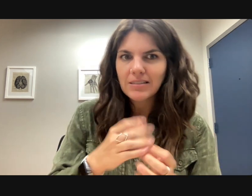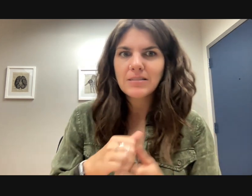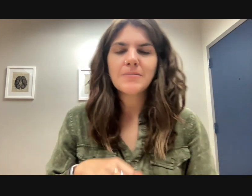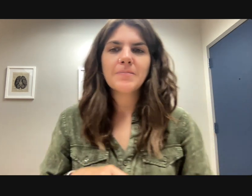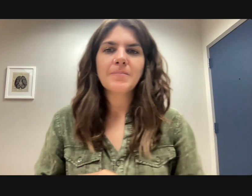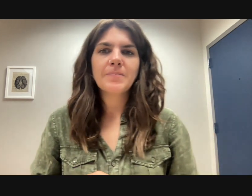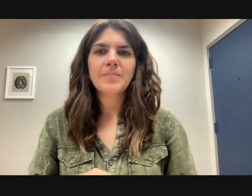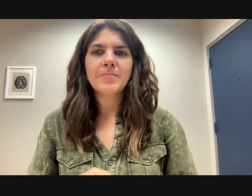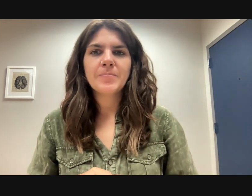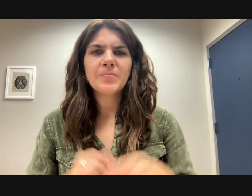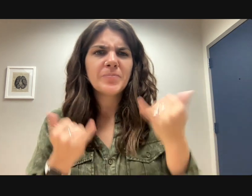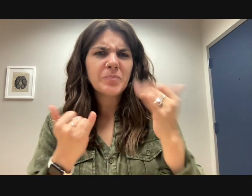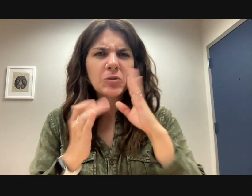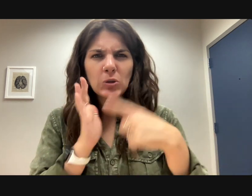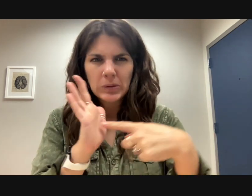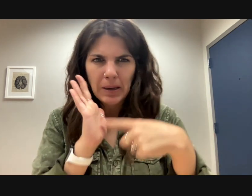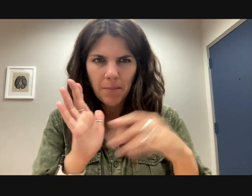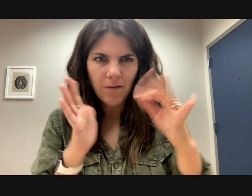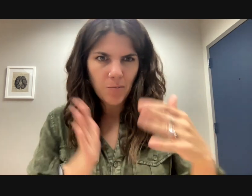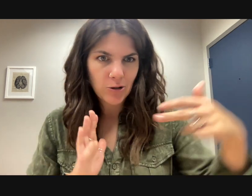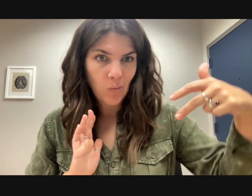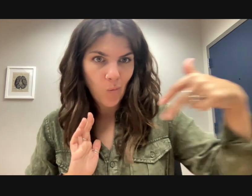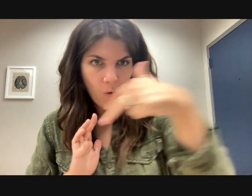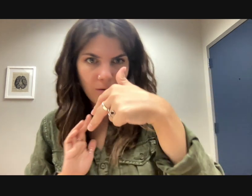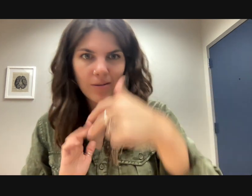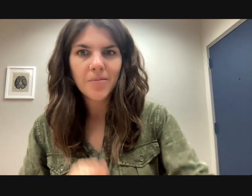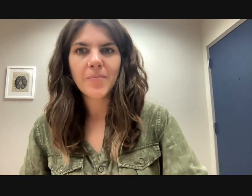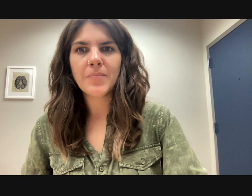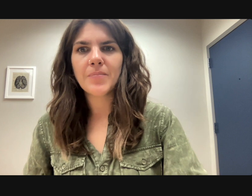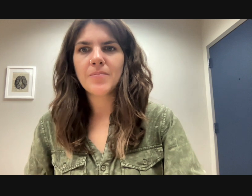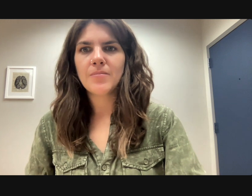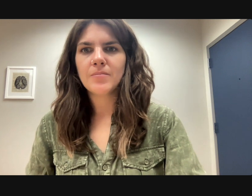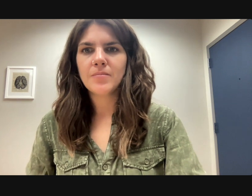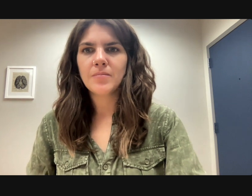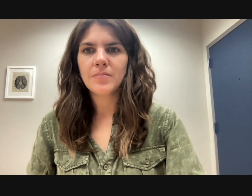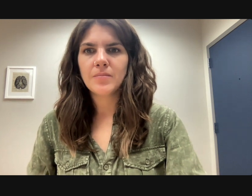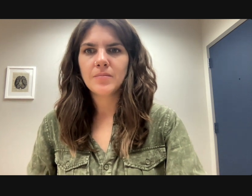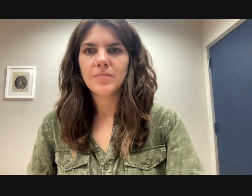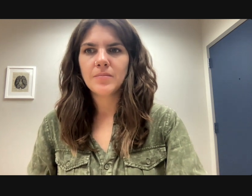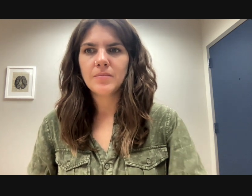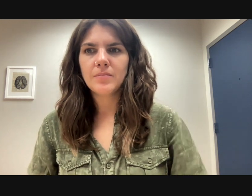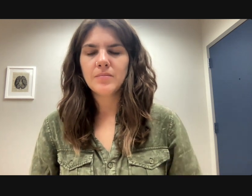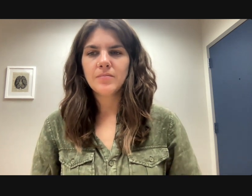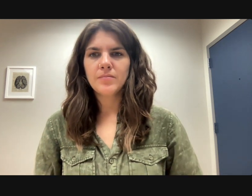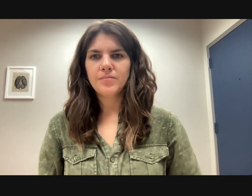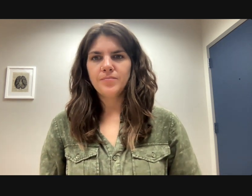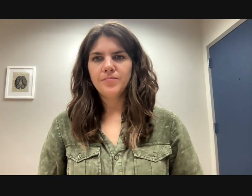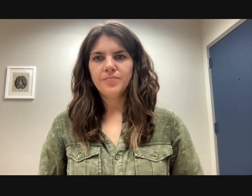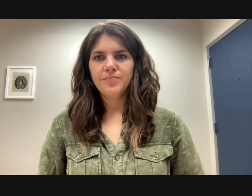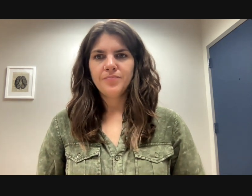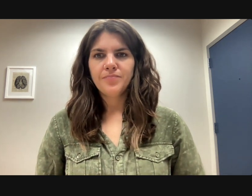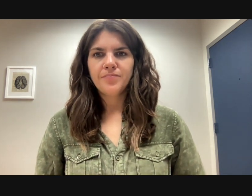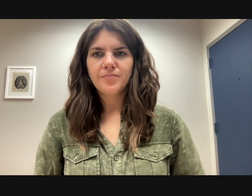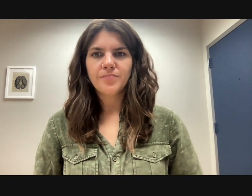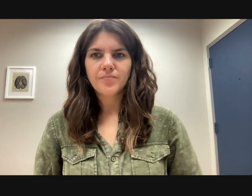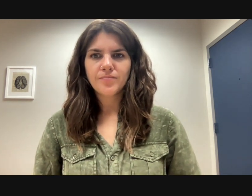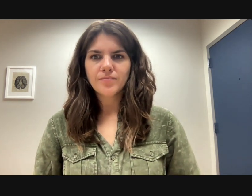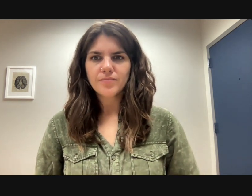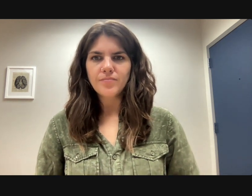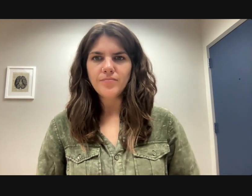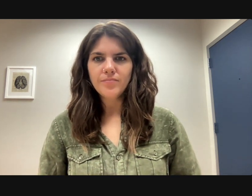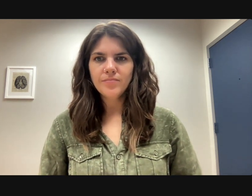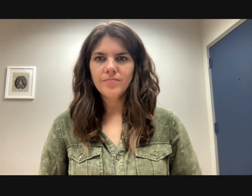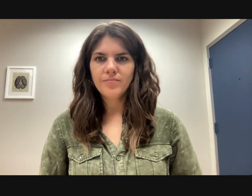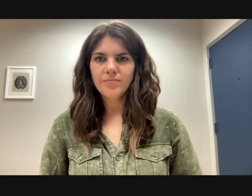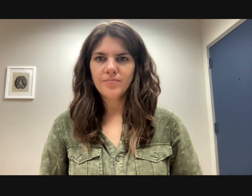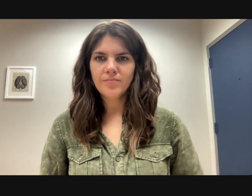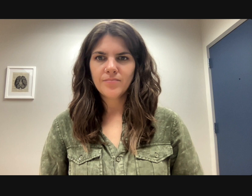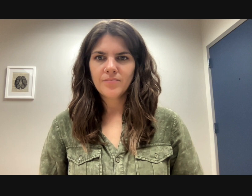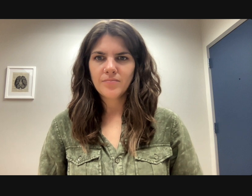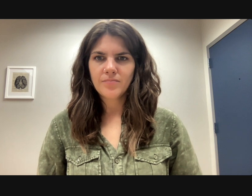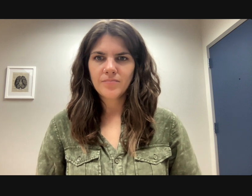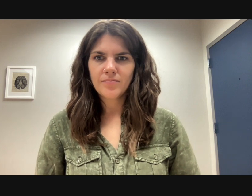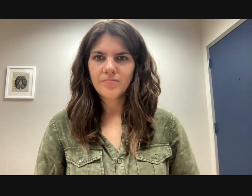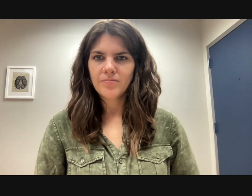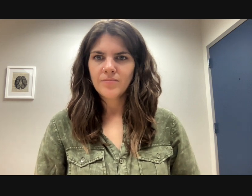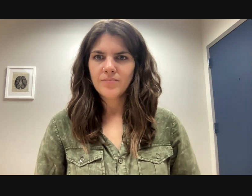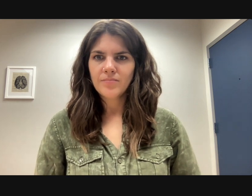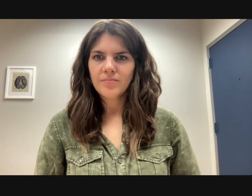I will now show you an example of a person walking. [VIDEO PLAYING]